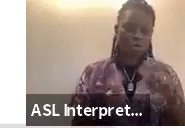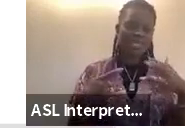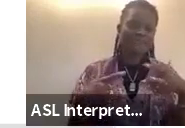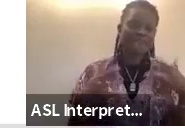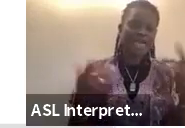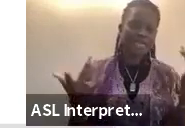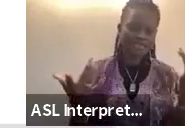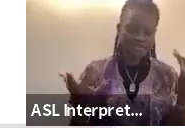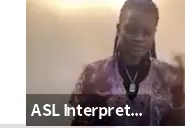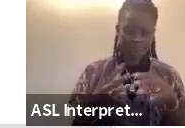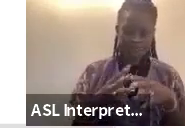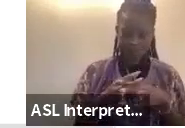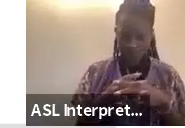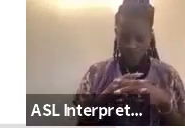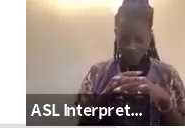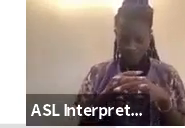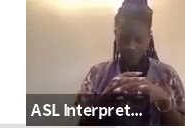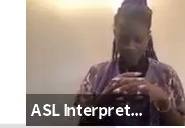I did want to mention that we do have a